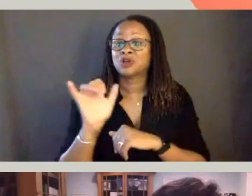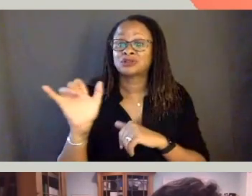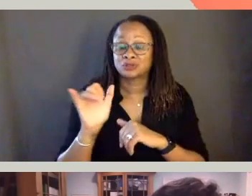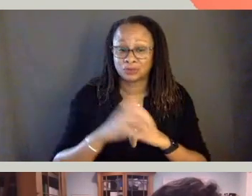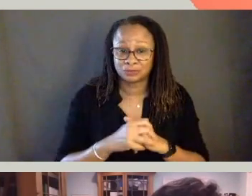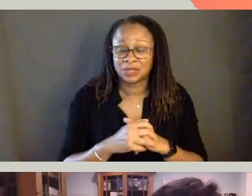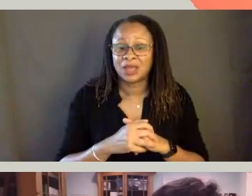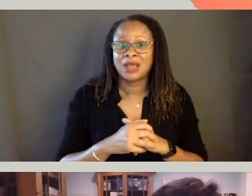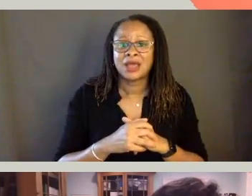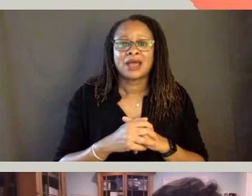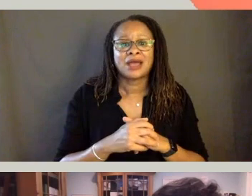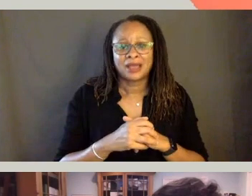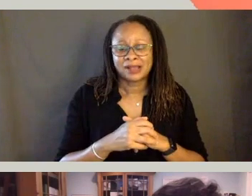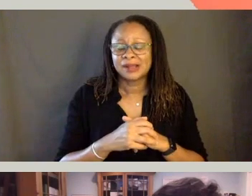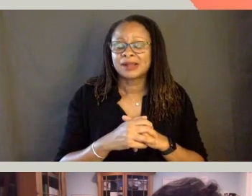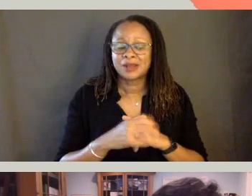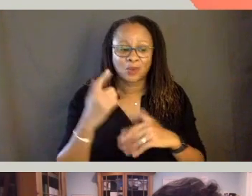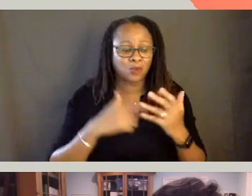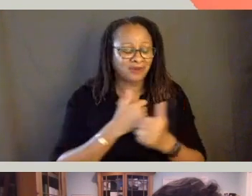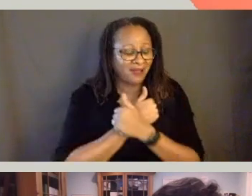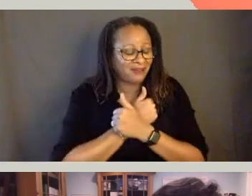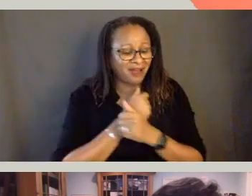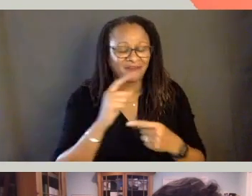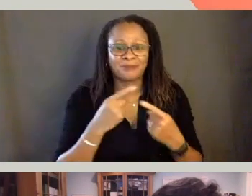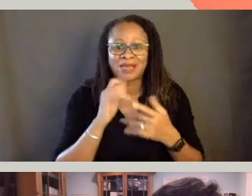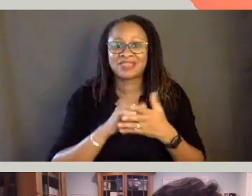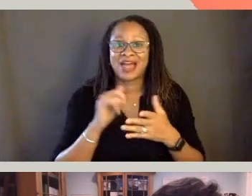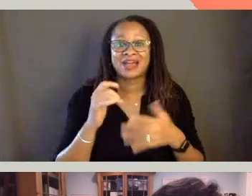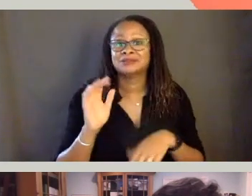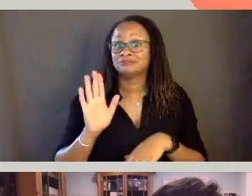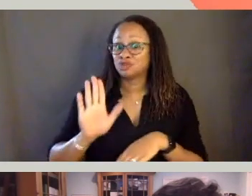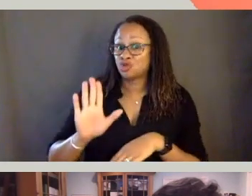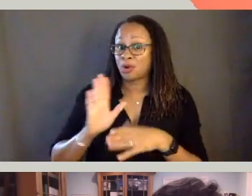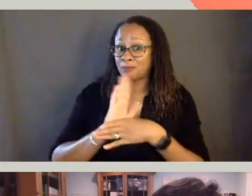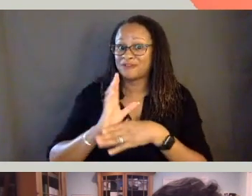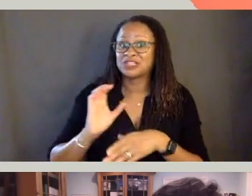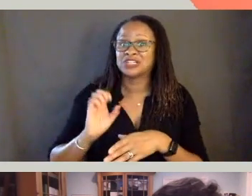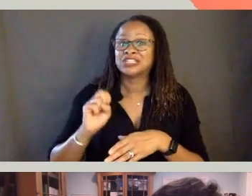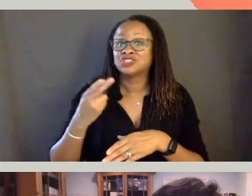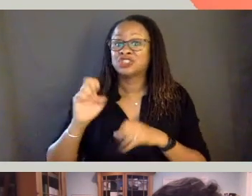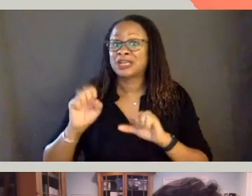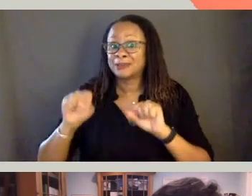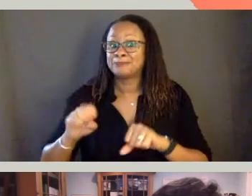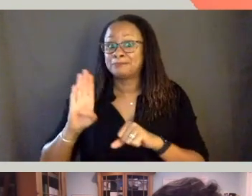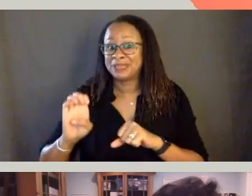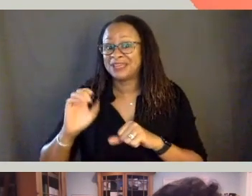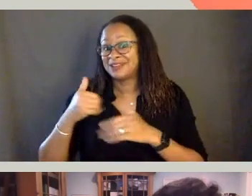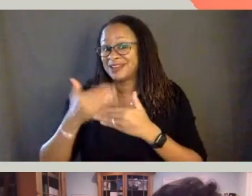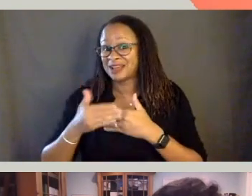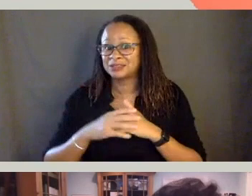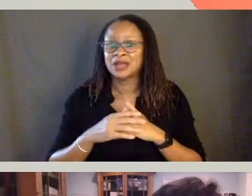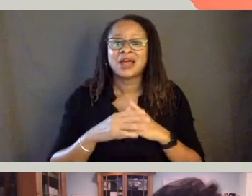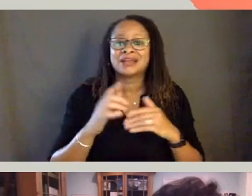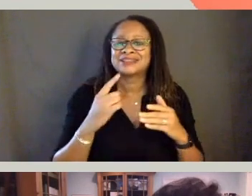and what I love about And She Could Be Next is the tagline, there's an organizer in all of us.